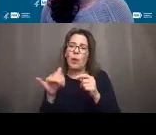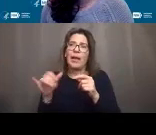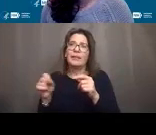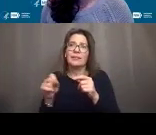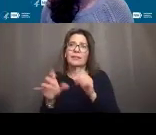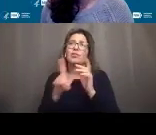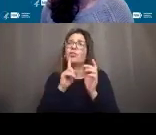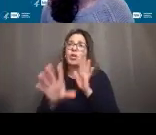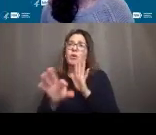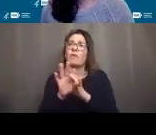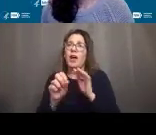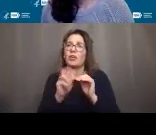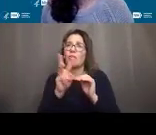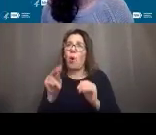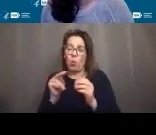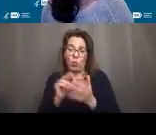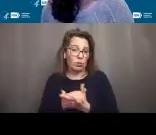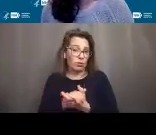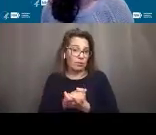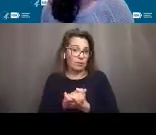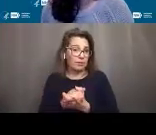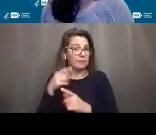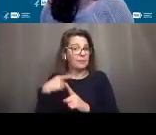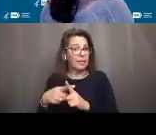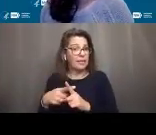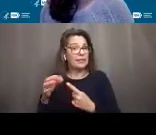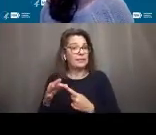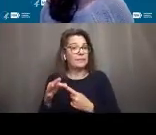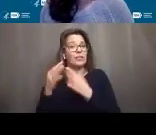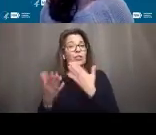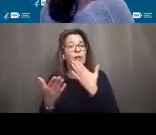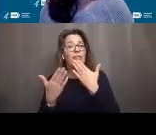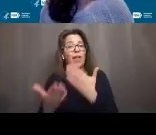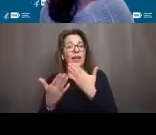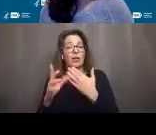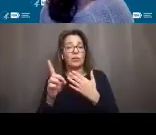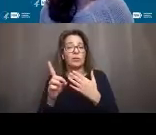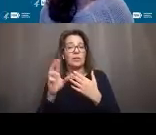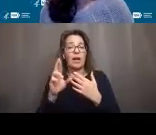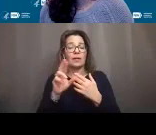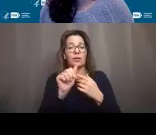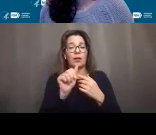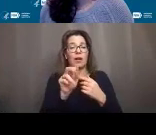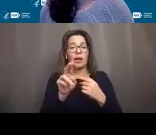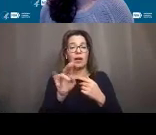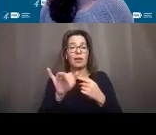to the eligibility windows of K99 and R00 applications for two cycles.